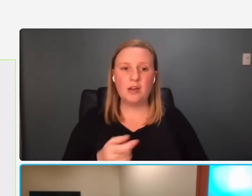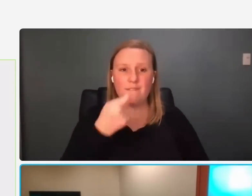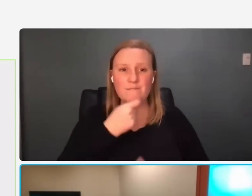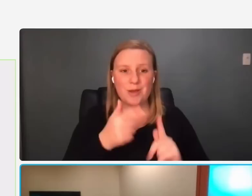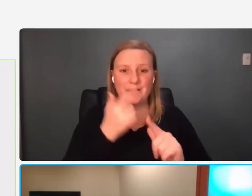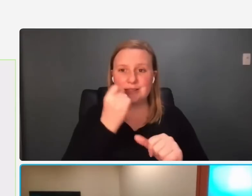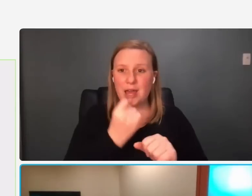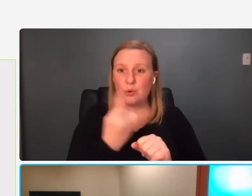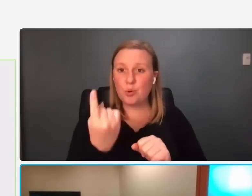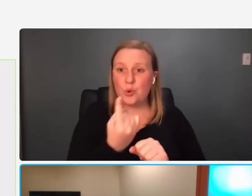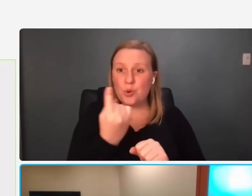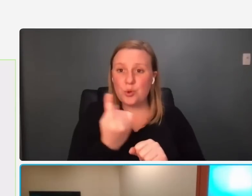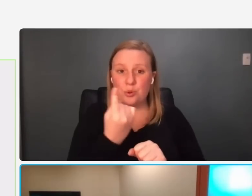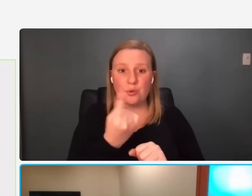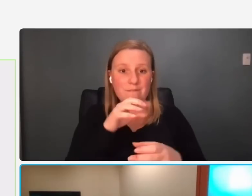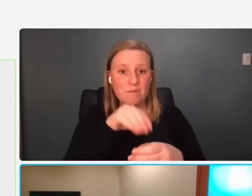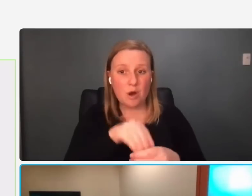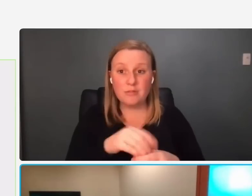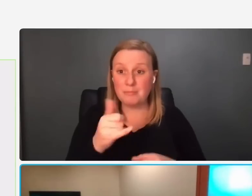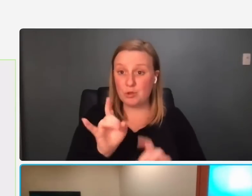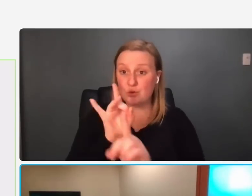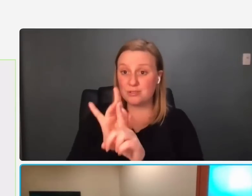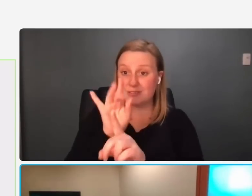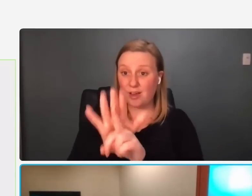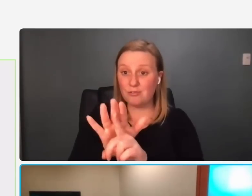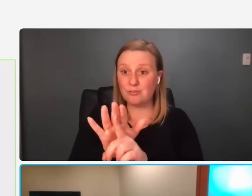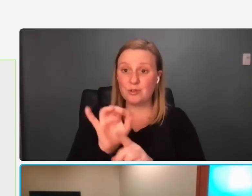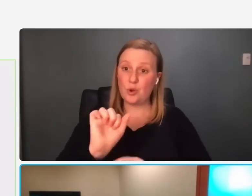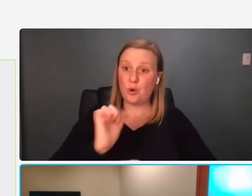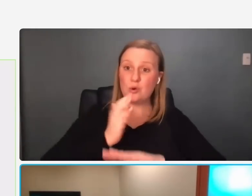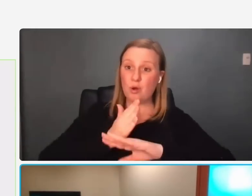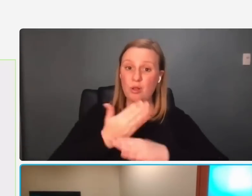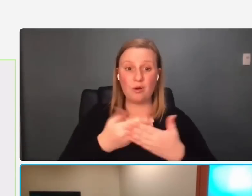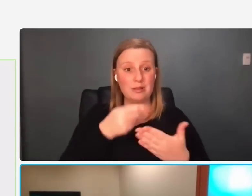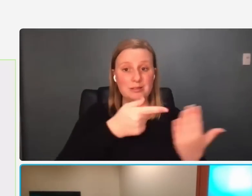today and some of them will be in the audience today. So that includes older Australians, their families